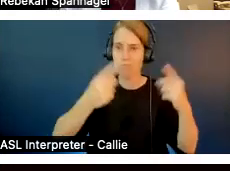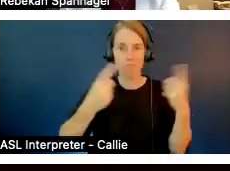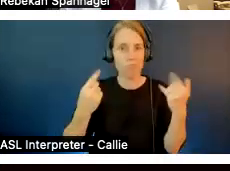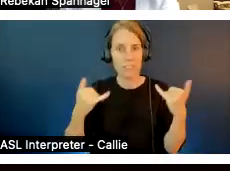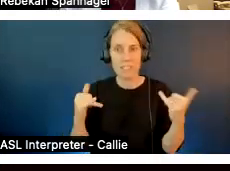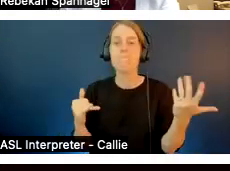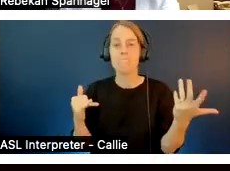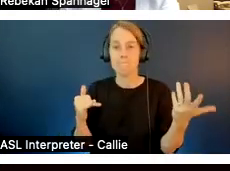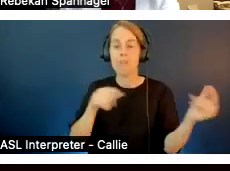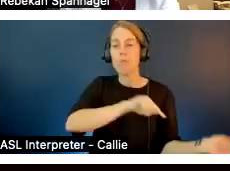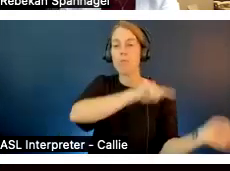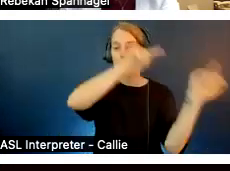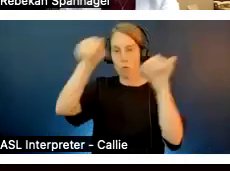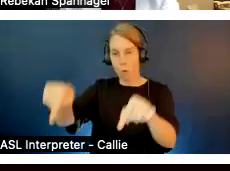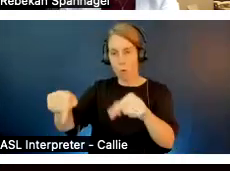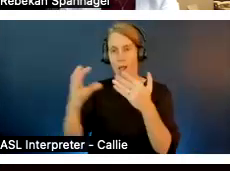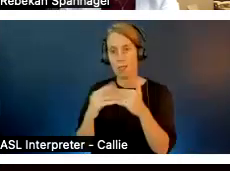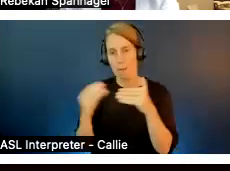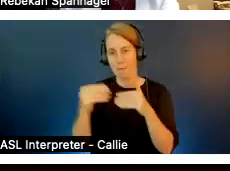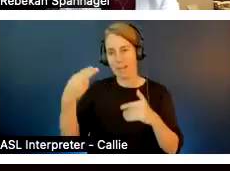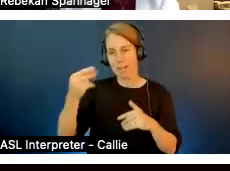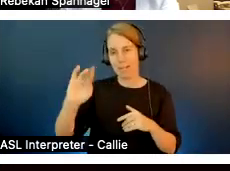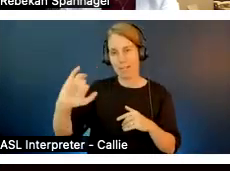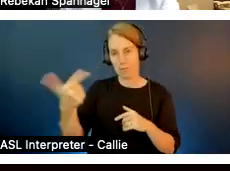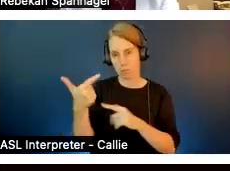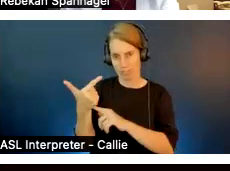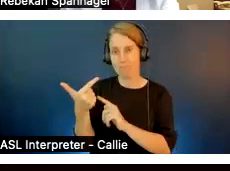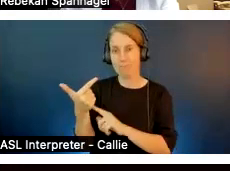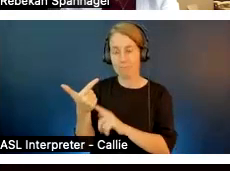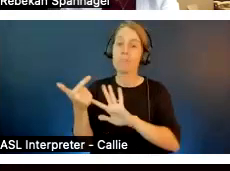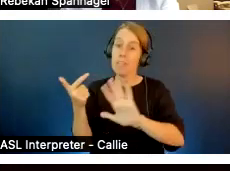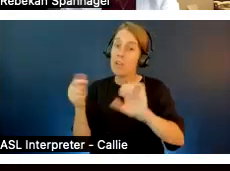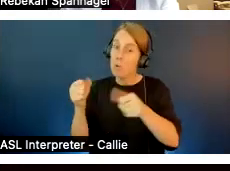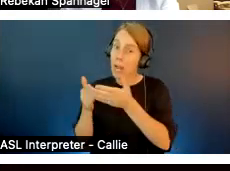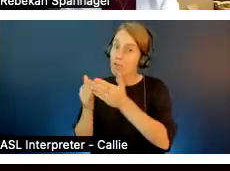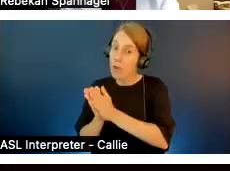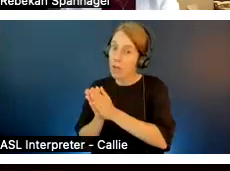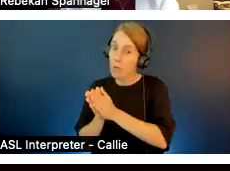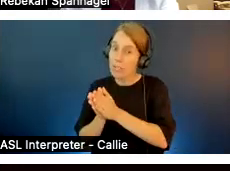you can request that hearings be held closer to your home like in the greenville area or